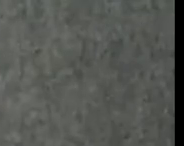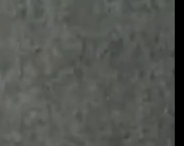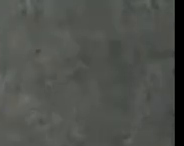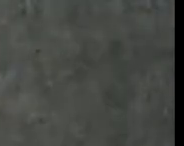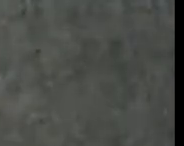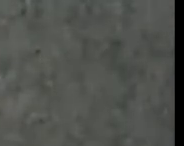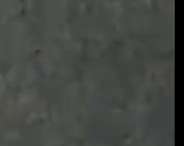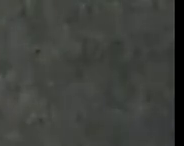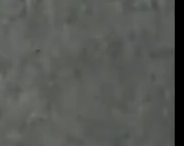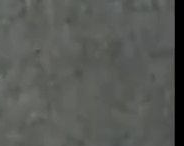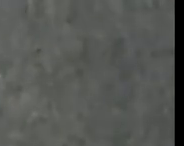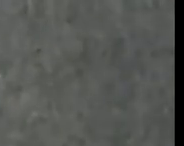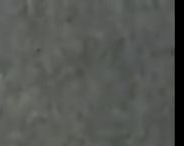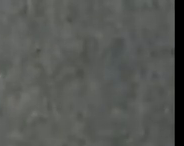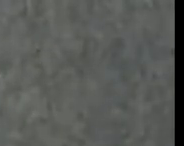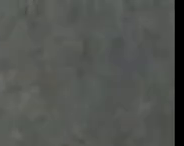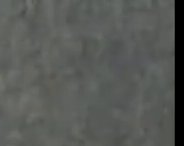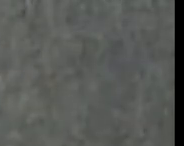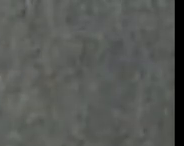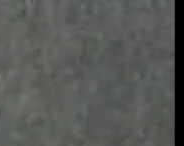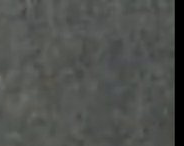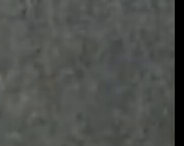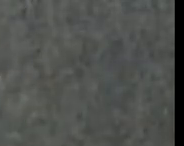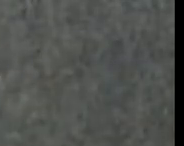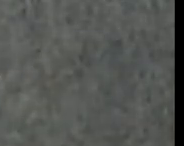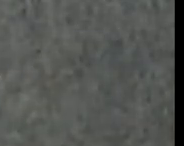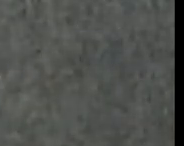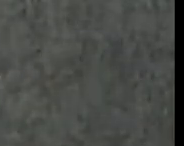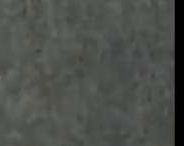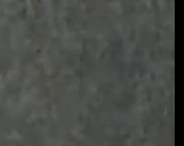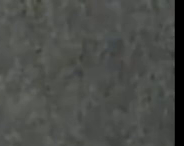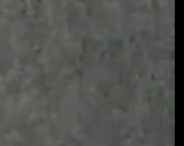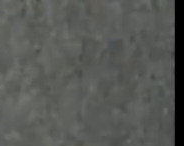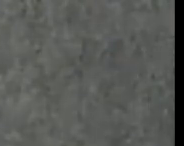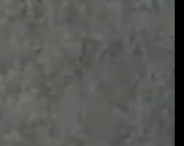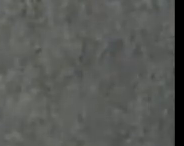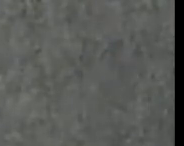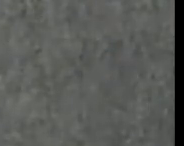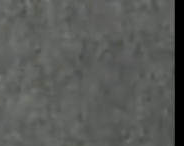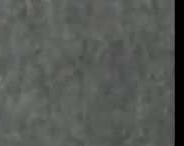develop ways to get that kind of compensation, if you will,